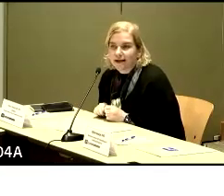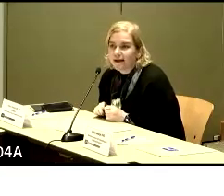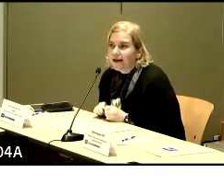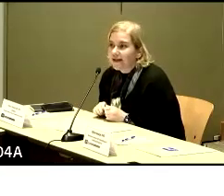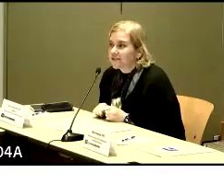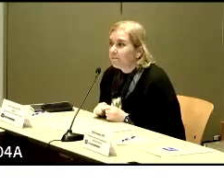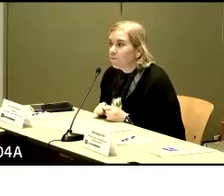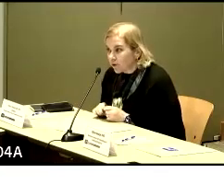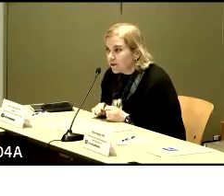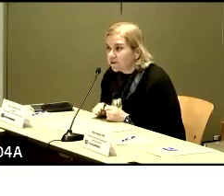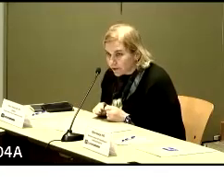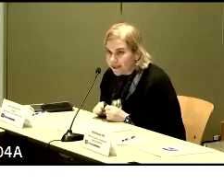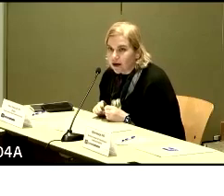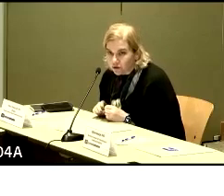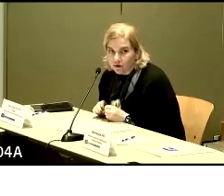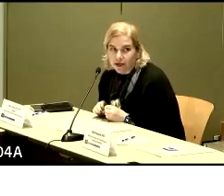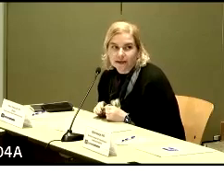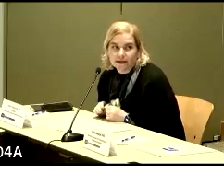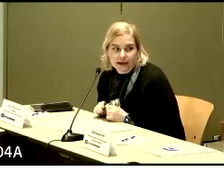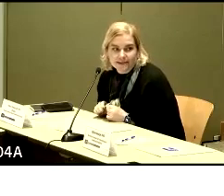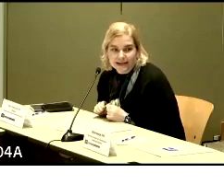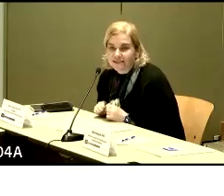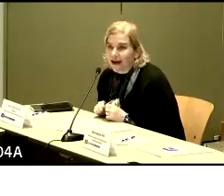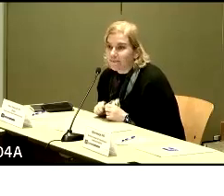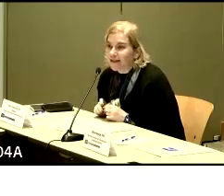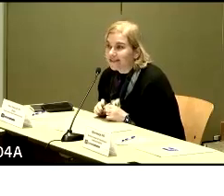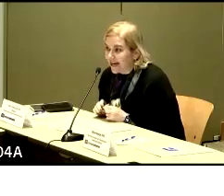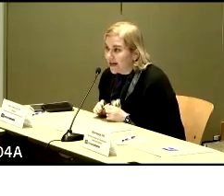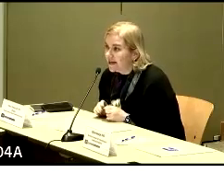That's more than 300 deaths happening a day.